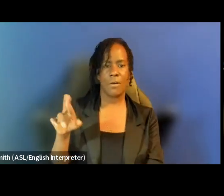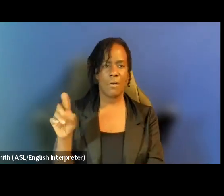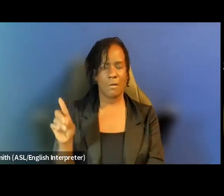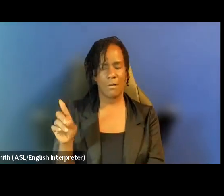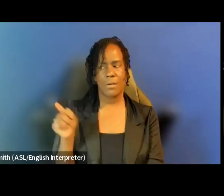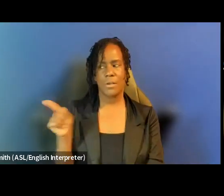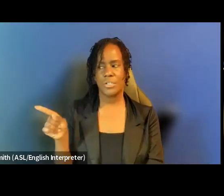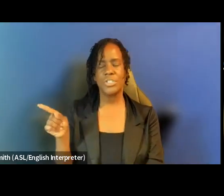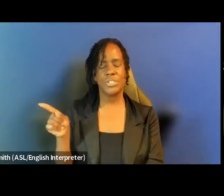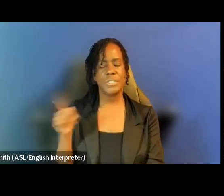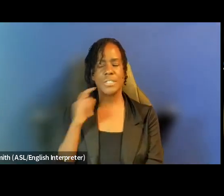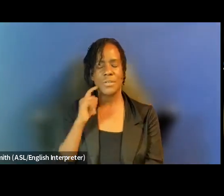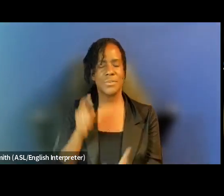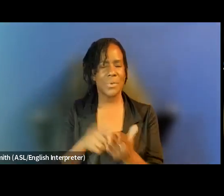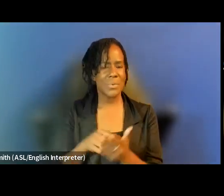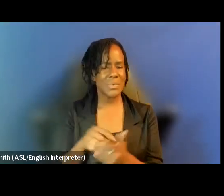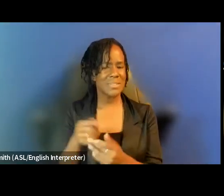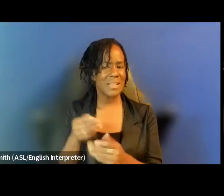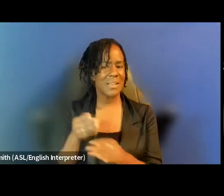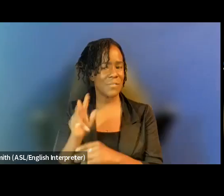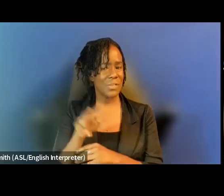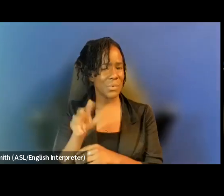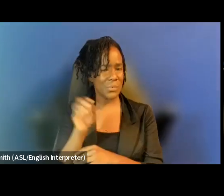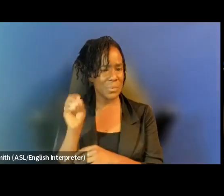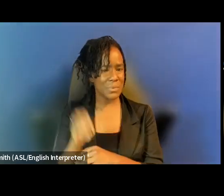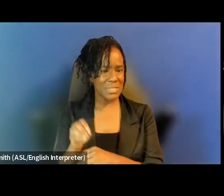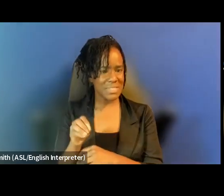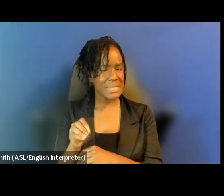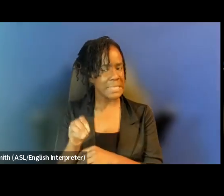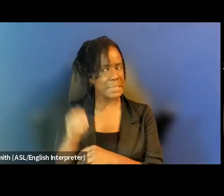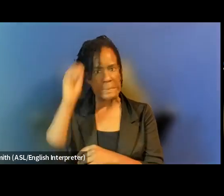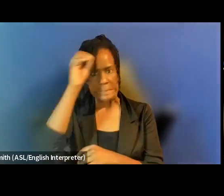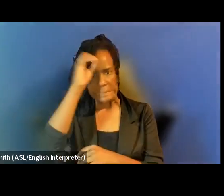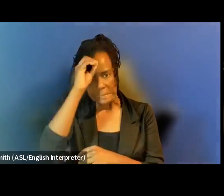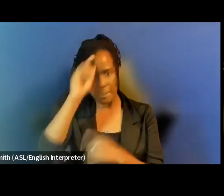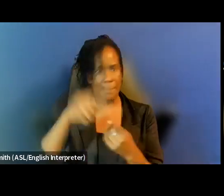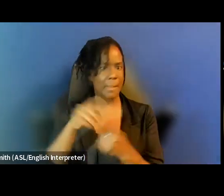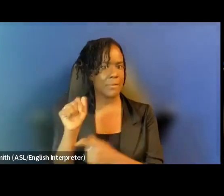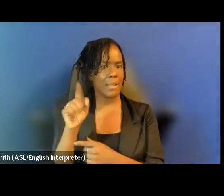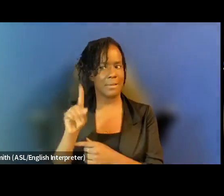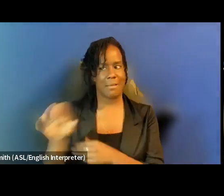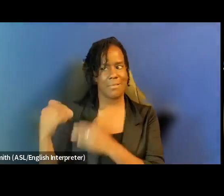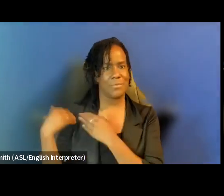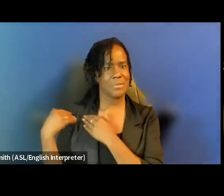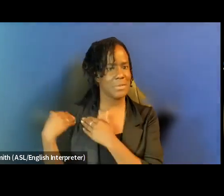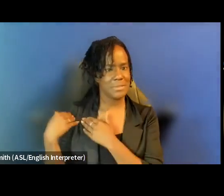had little knowledge about the ADA? It was in one of